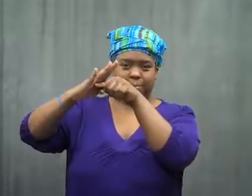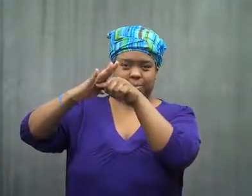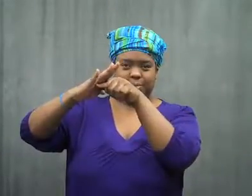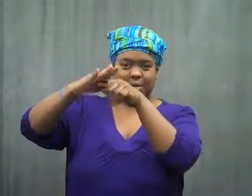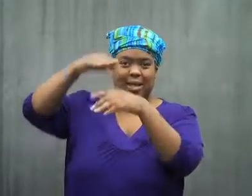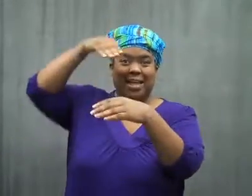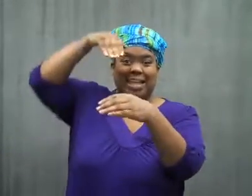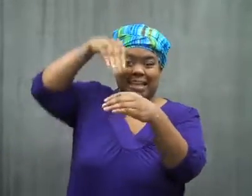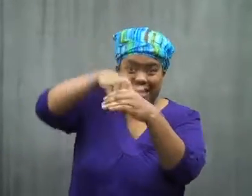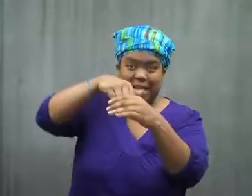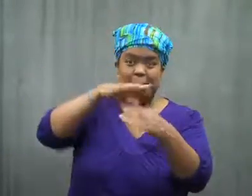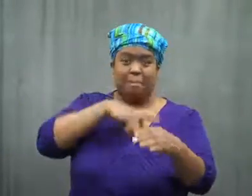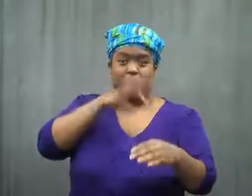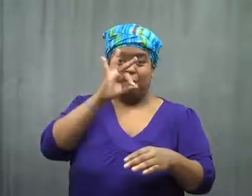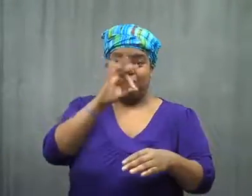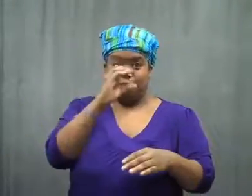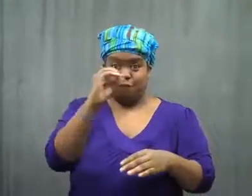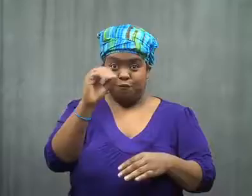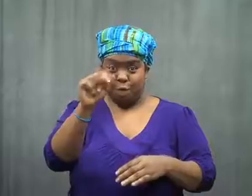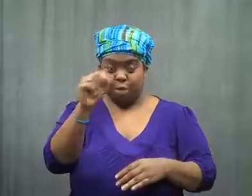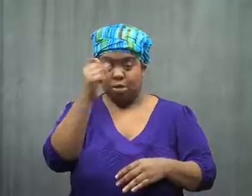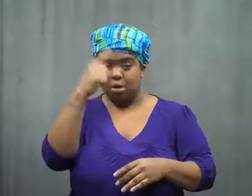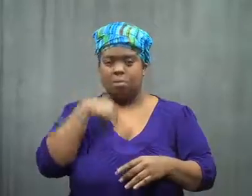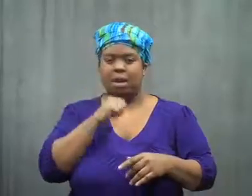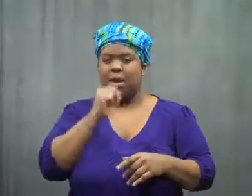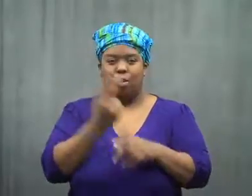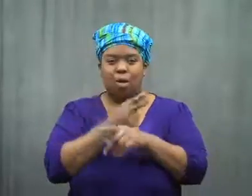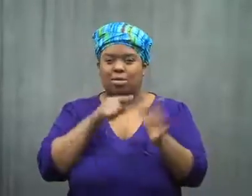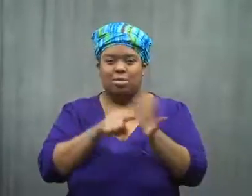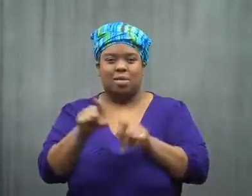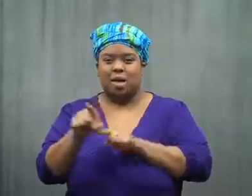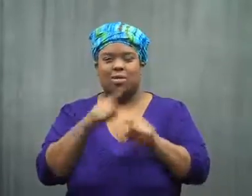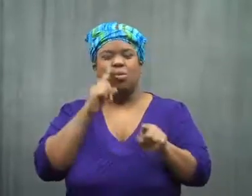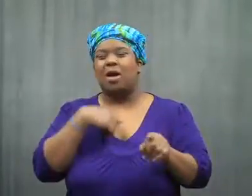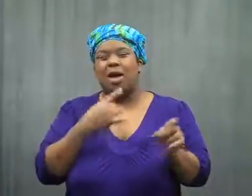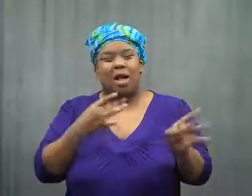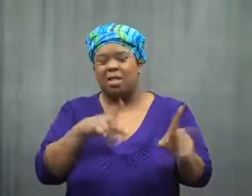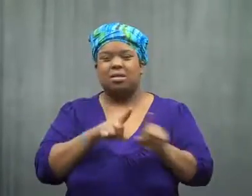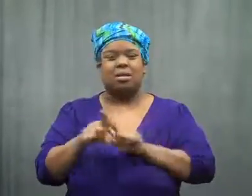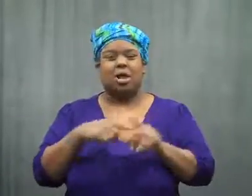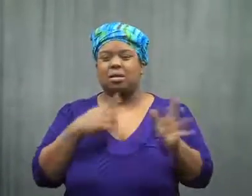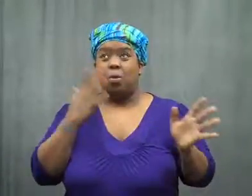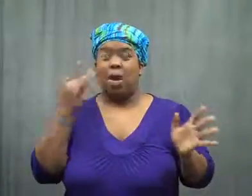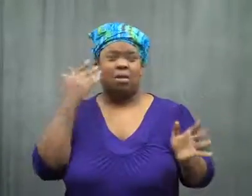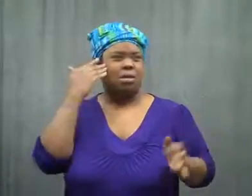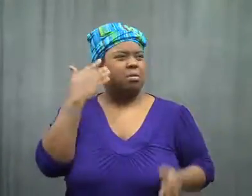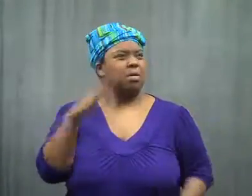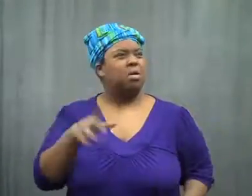Right by my foot. I wasn't wearing socks, I hated socks. Why? I don't know...